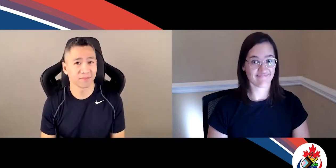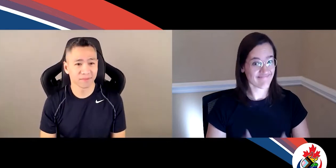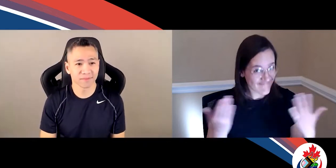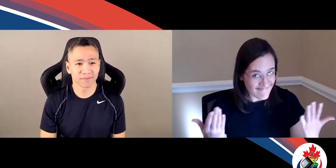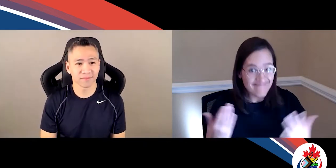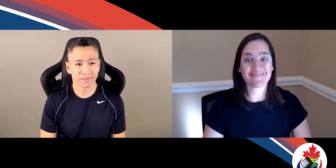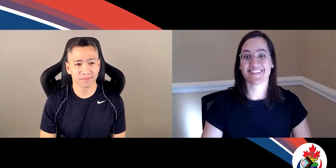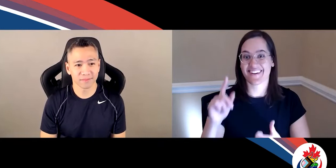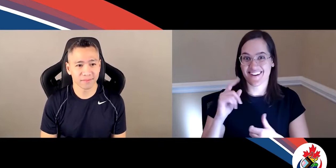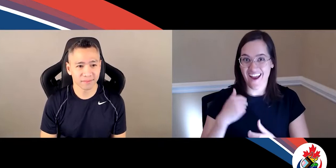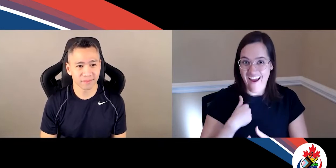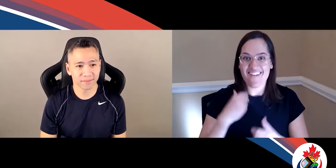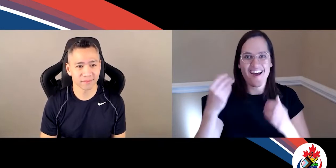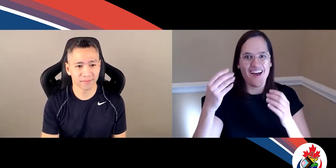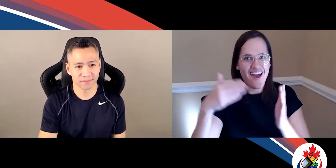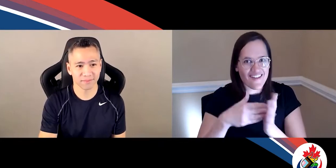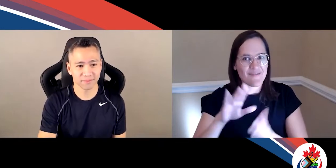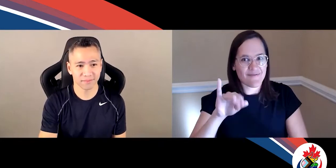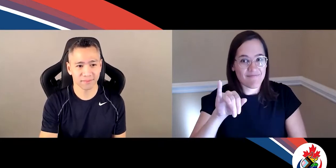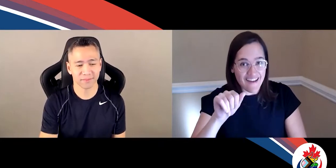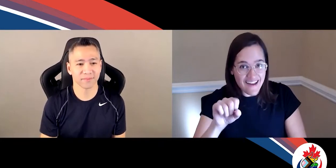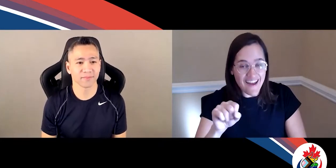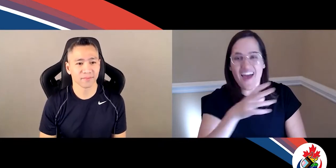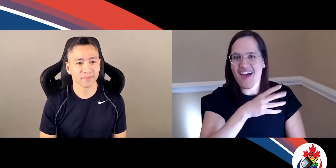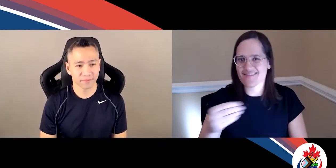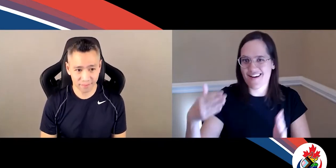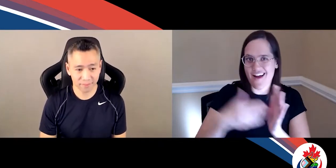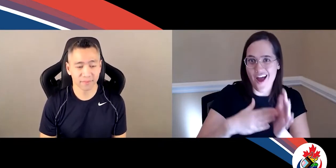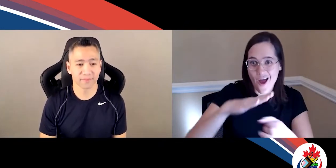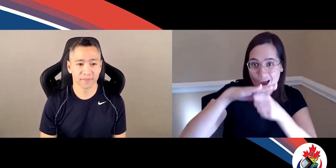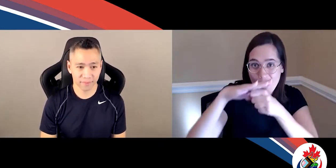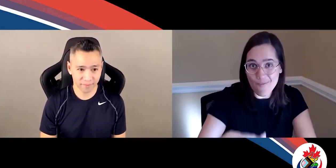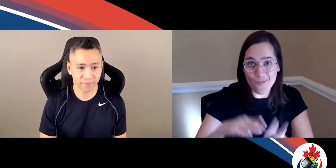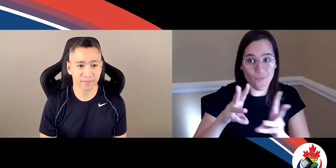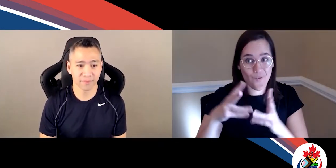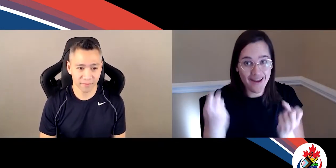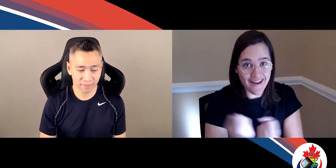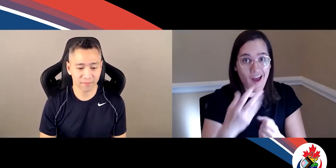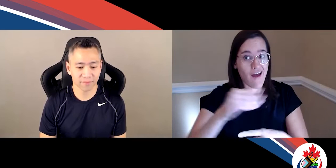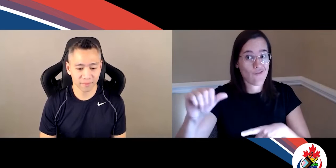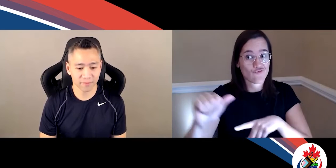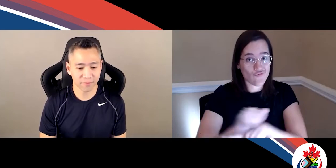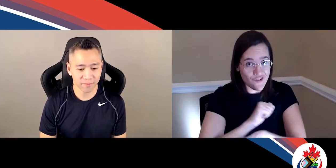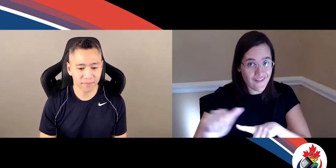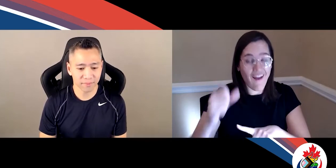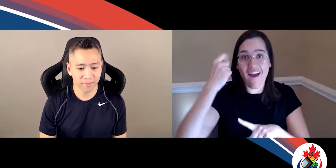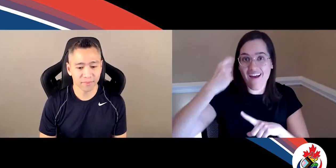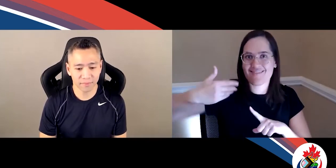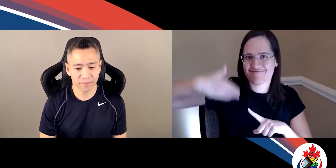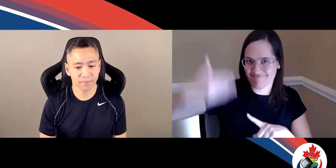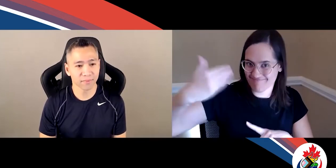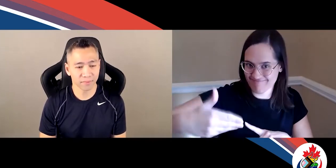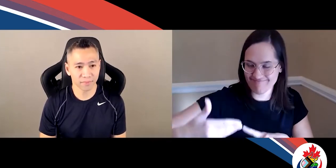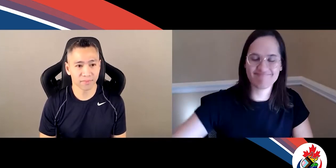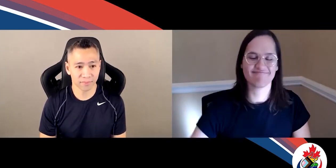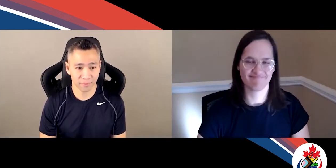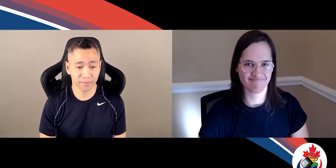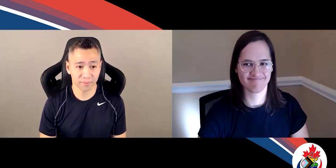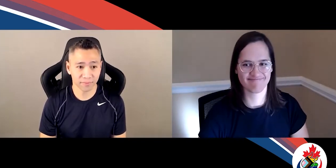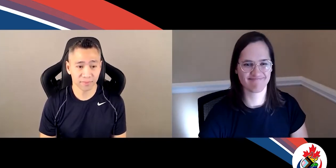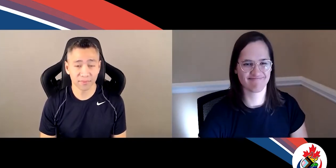Having anti-bias and anti-oppression workshops and trainings on regular basis.